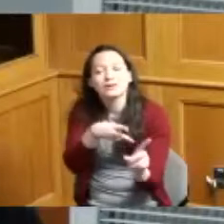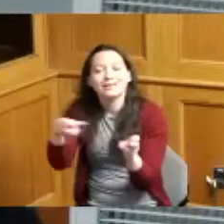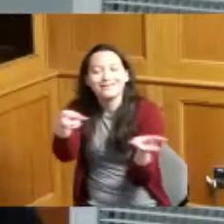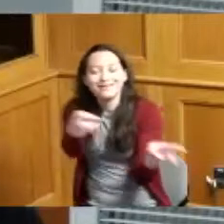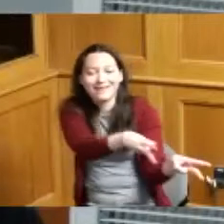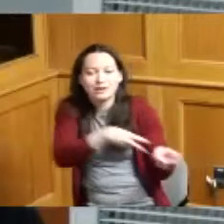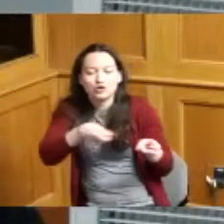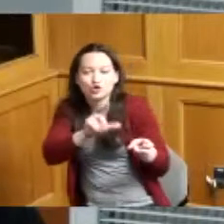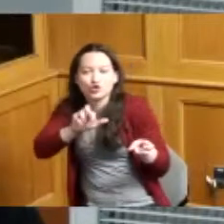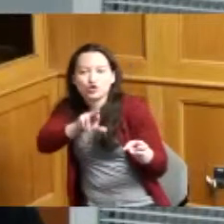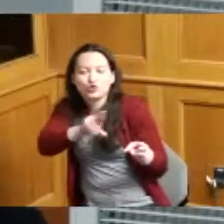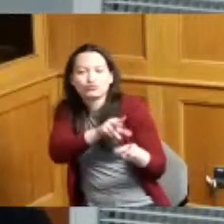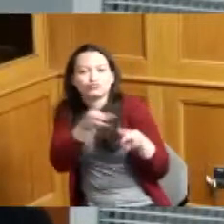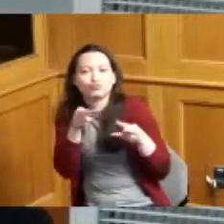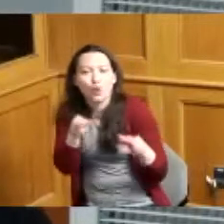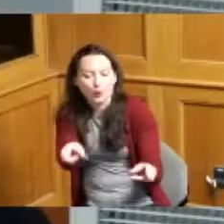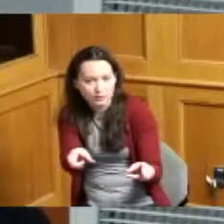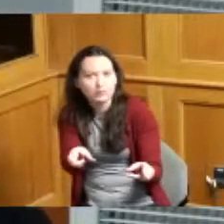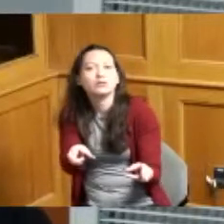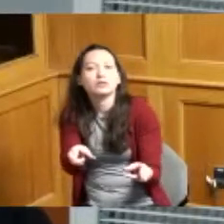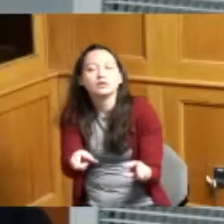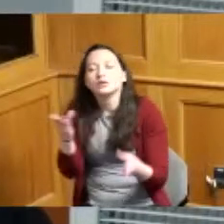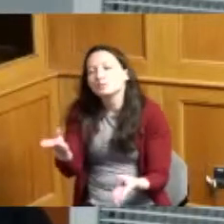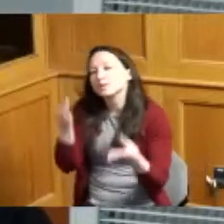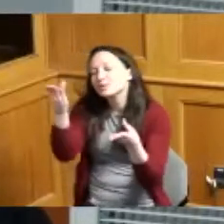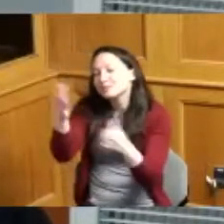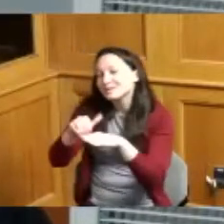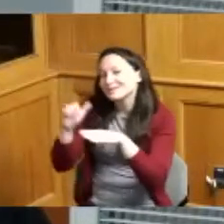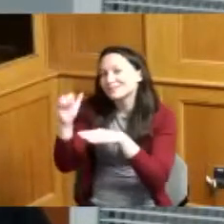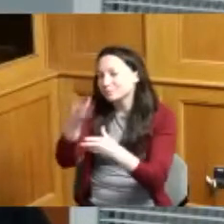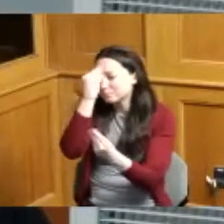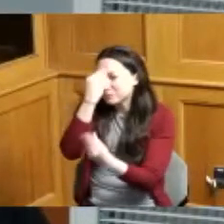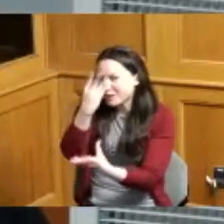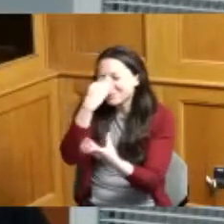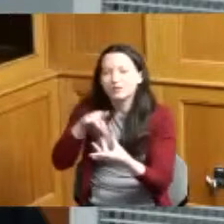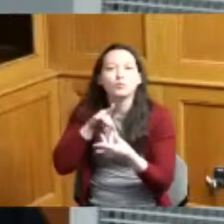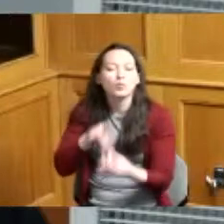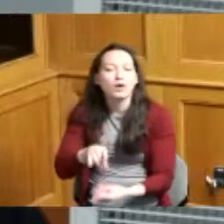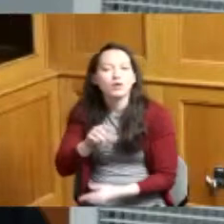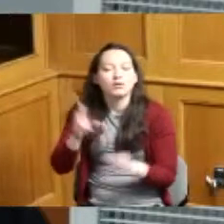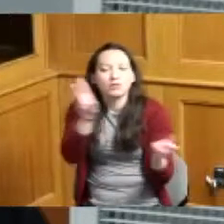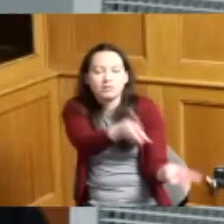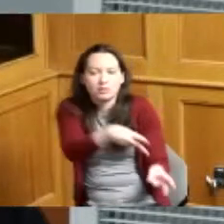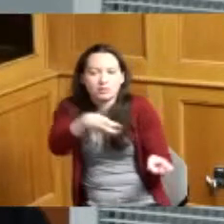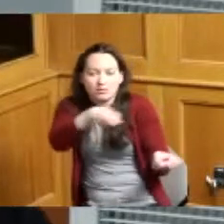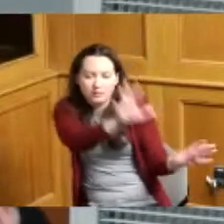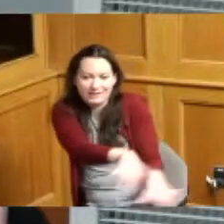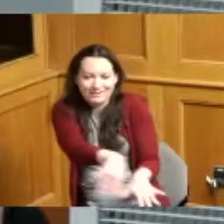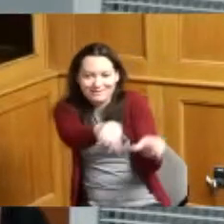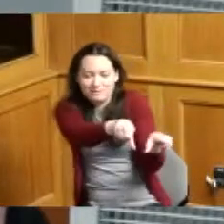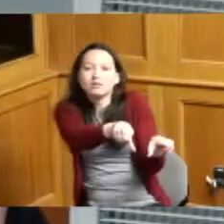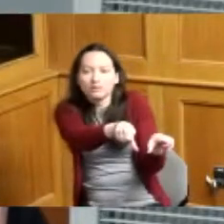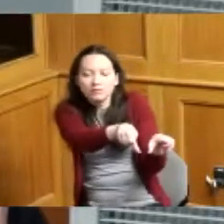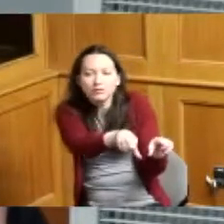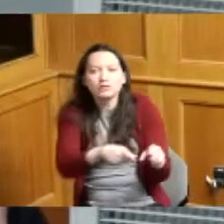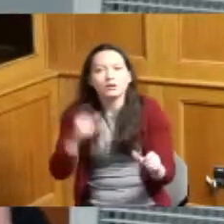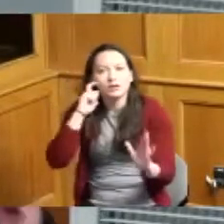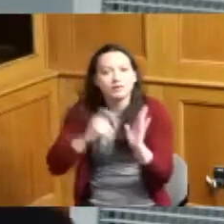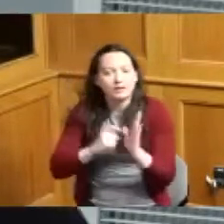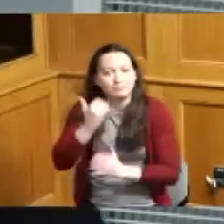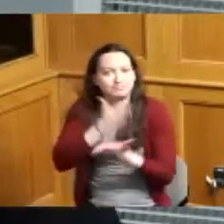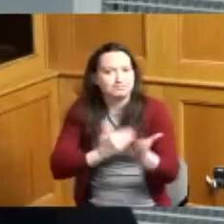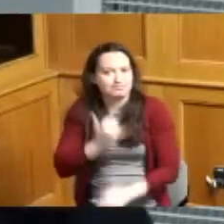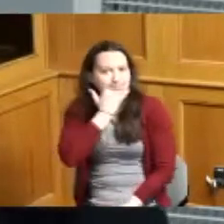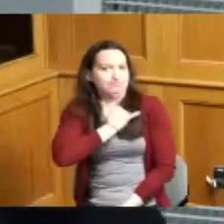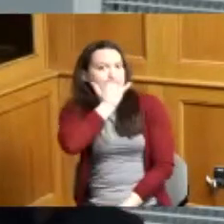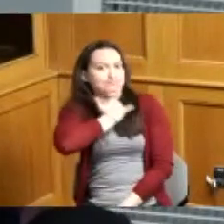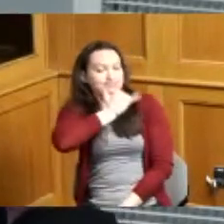Road the petitioner submitted information for annexation we found some errors in there and